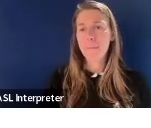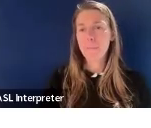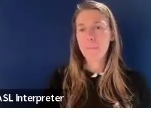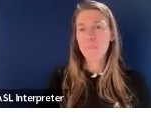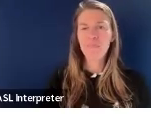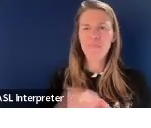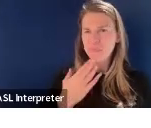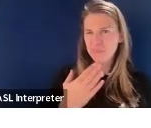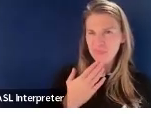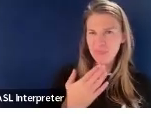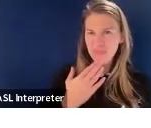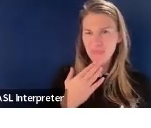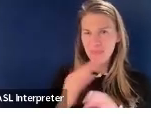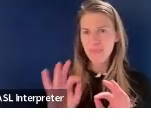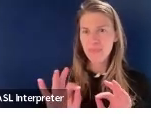Thank you, Elian.